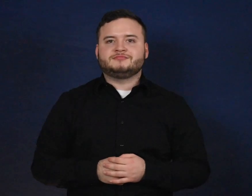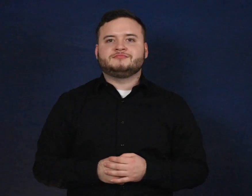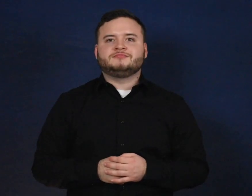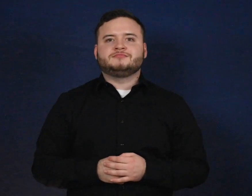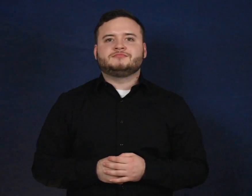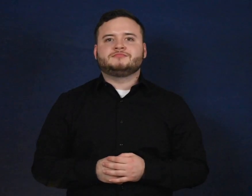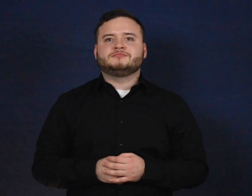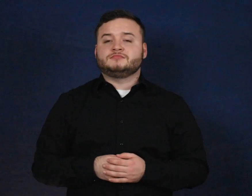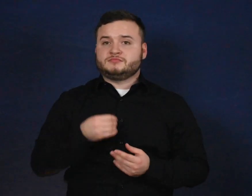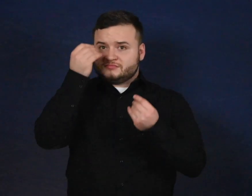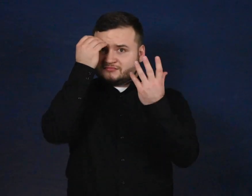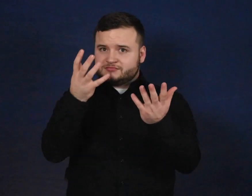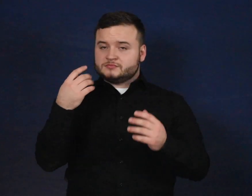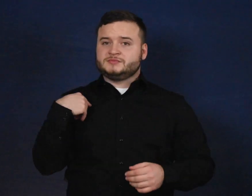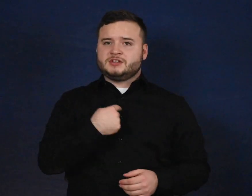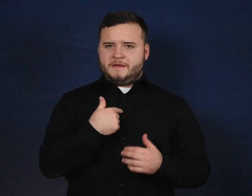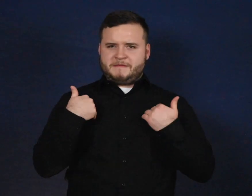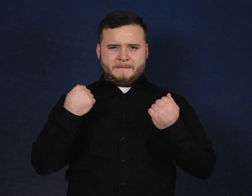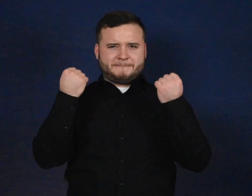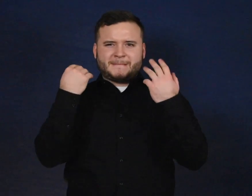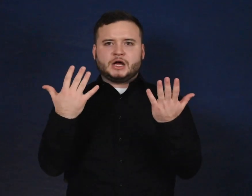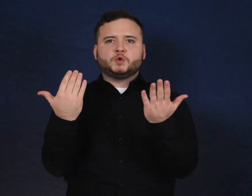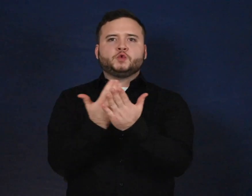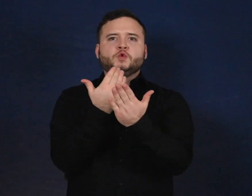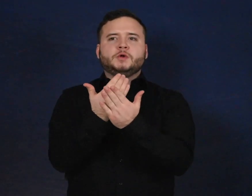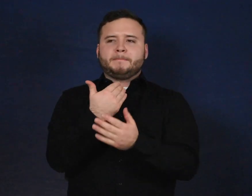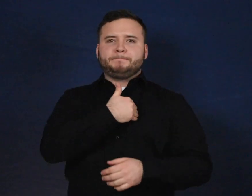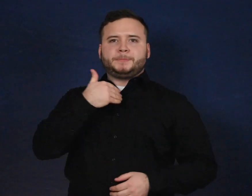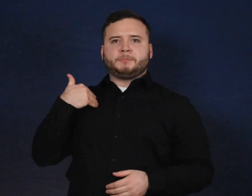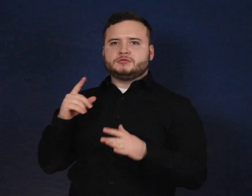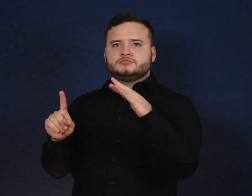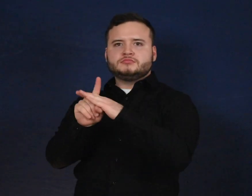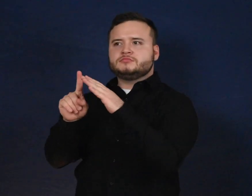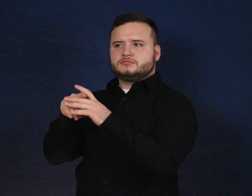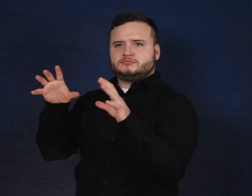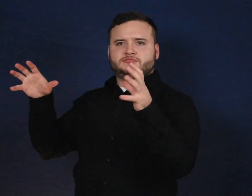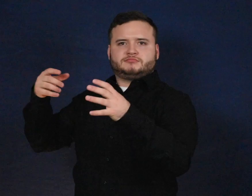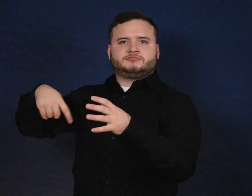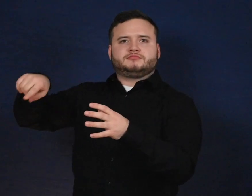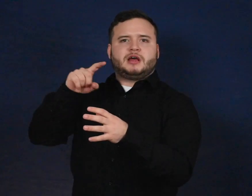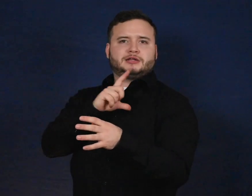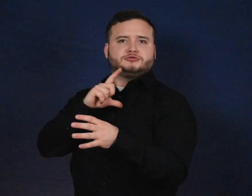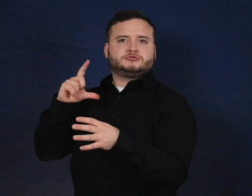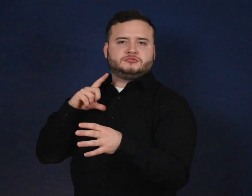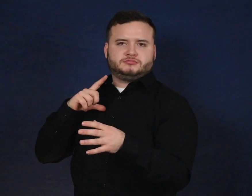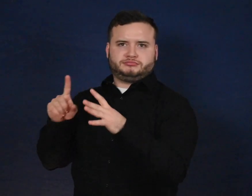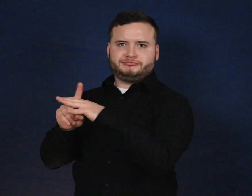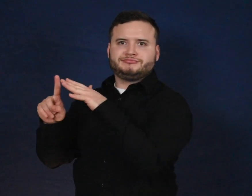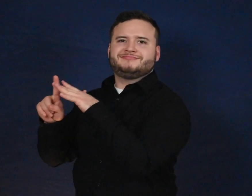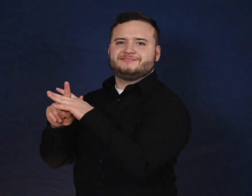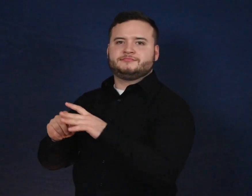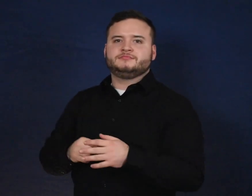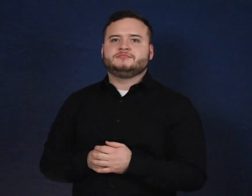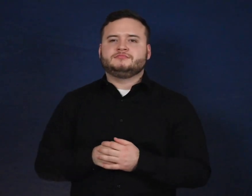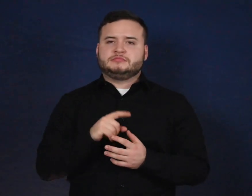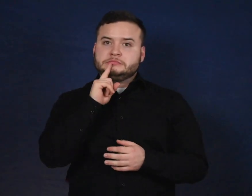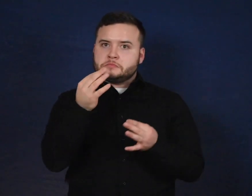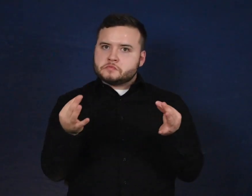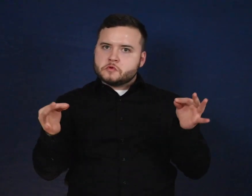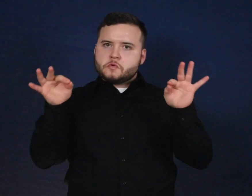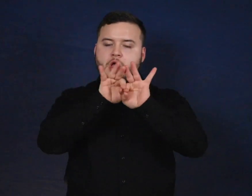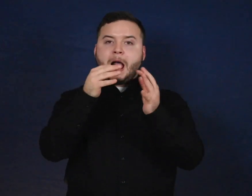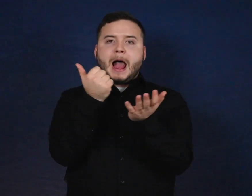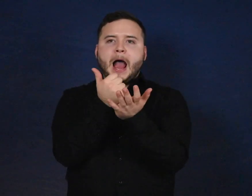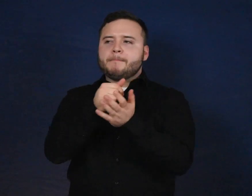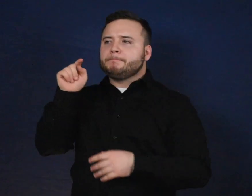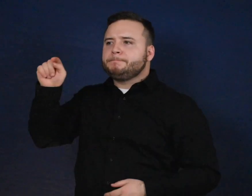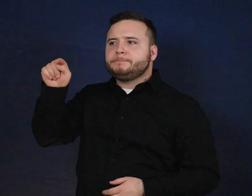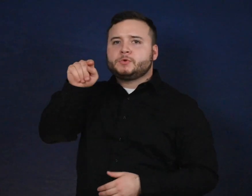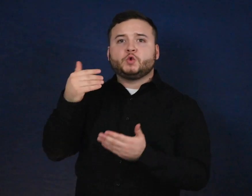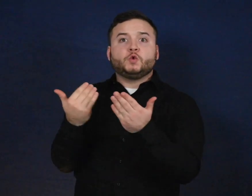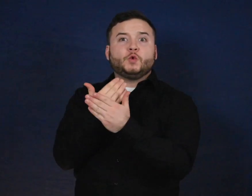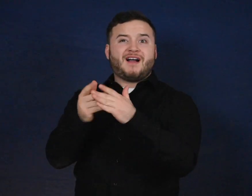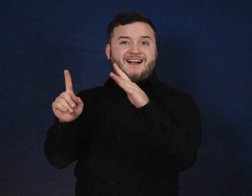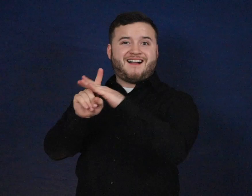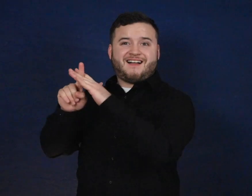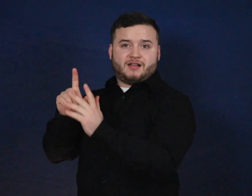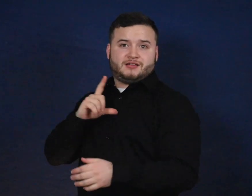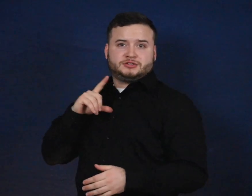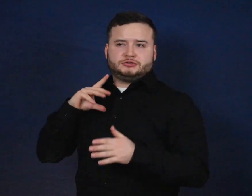We have many new members of the Legislature and it is important to help the new legislators